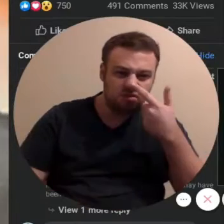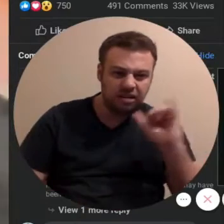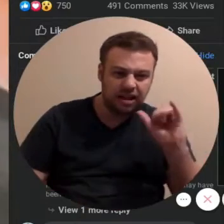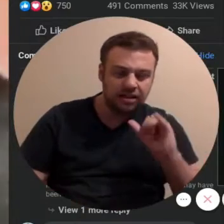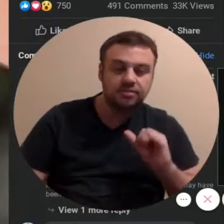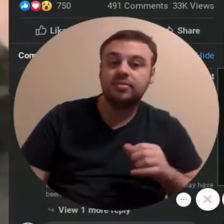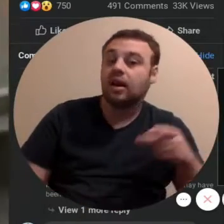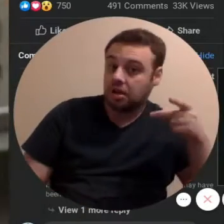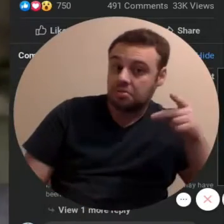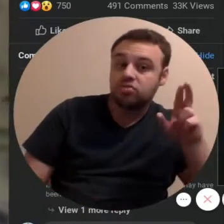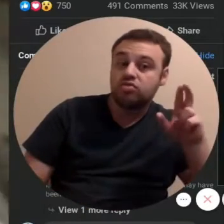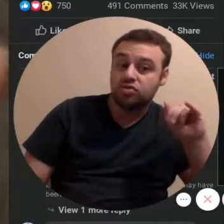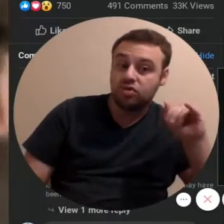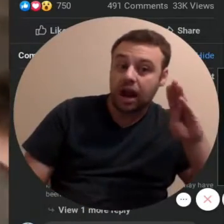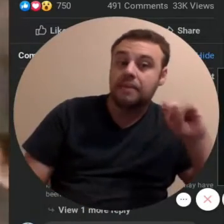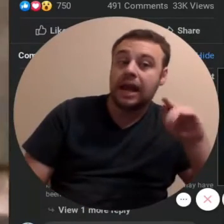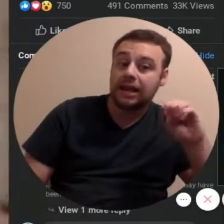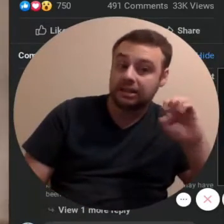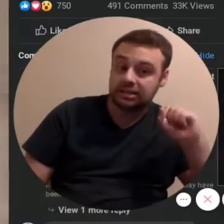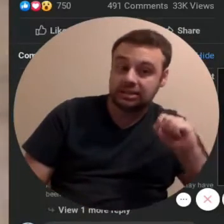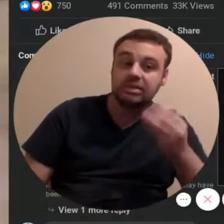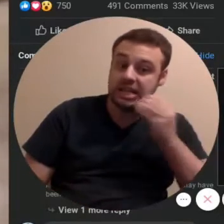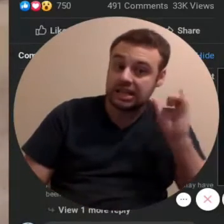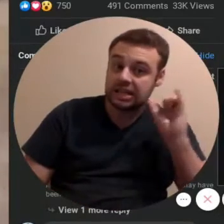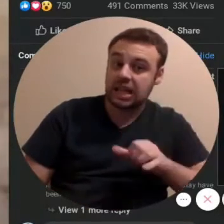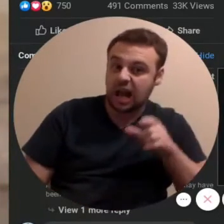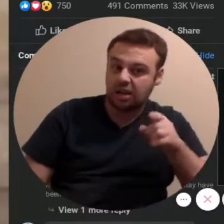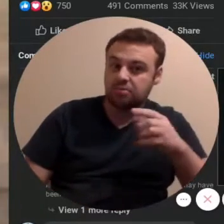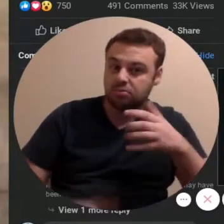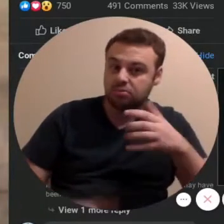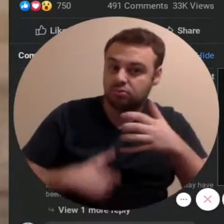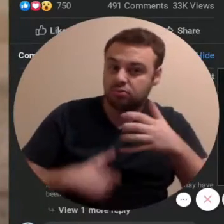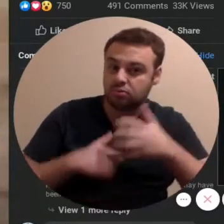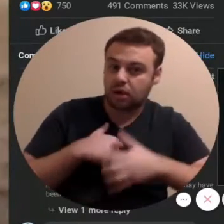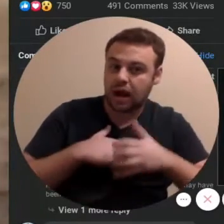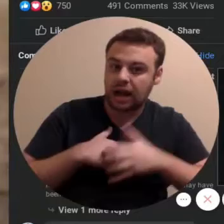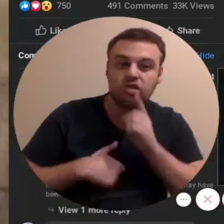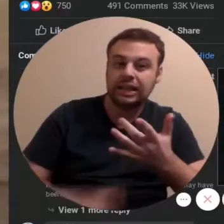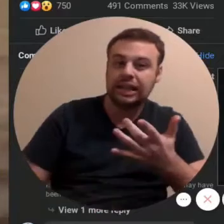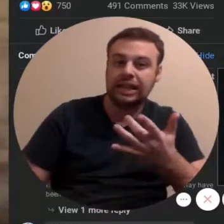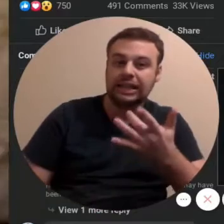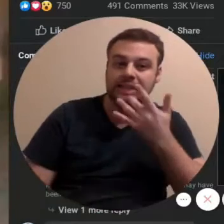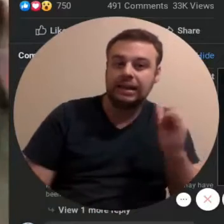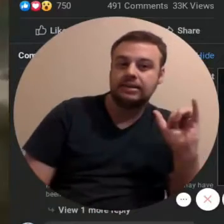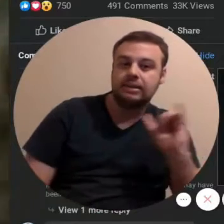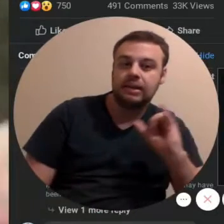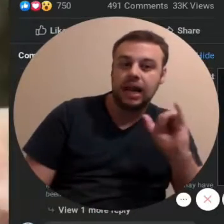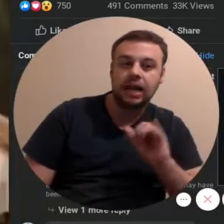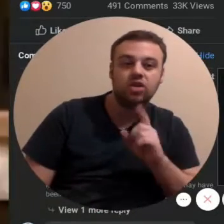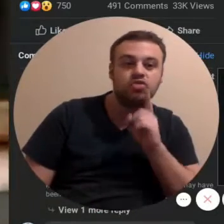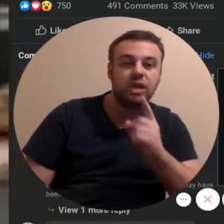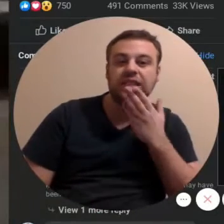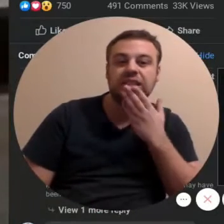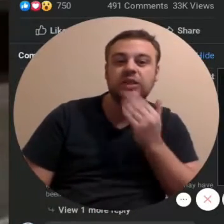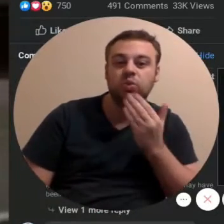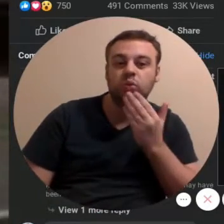Julie: Yes. Primates eat this and so it tastes like a really sweet-like, sweet bread. It's super dense.